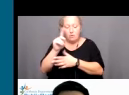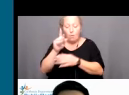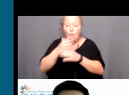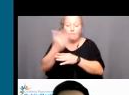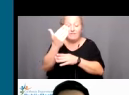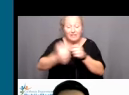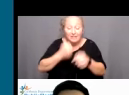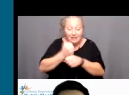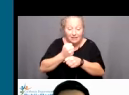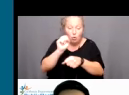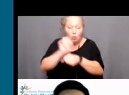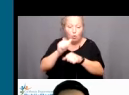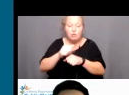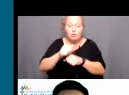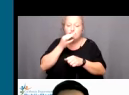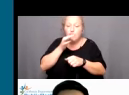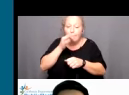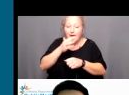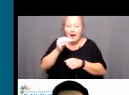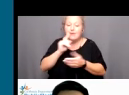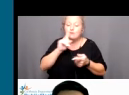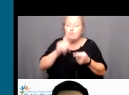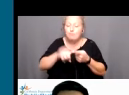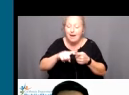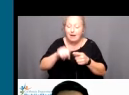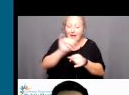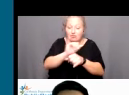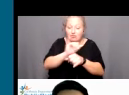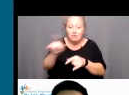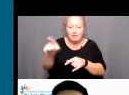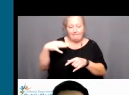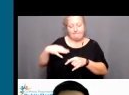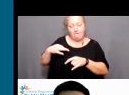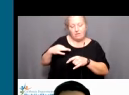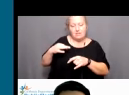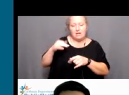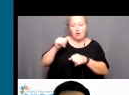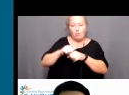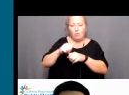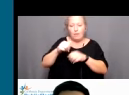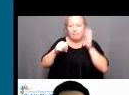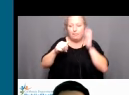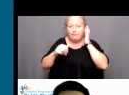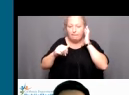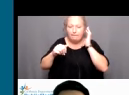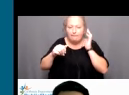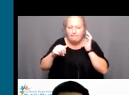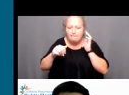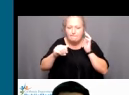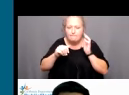She works with the strawberry and tomato industry, and has been a volunteer with Lideres Campesinas for 2 years.